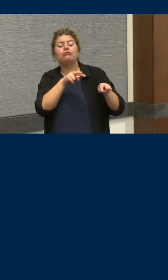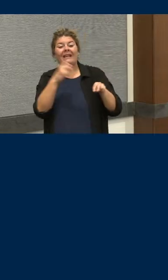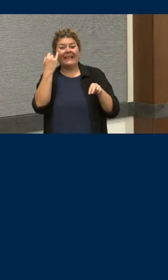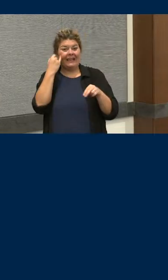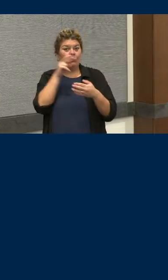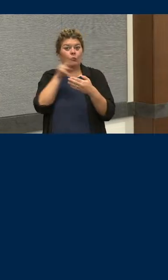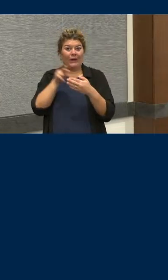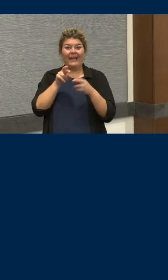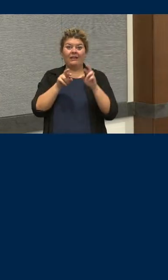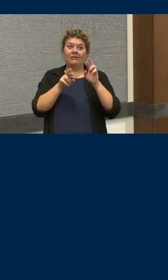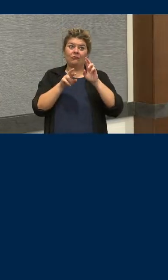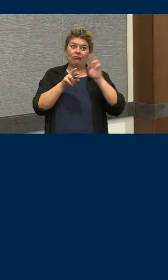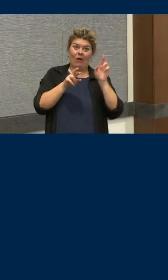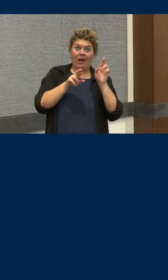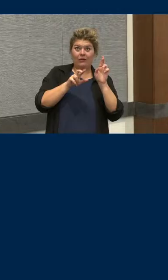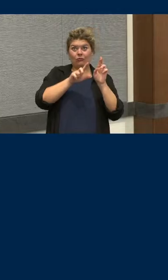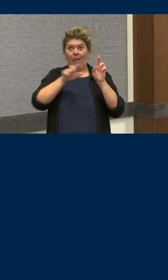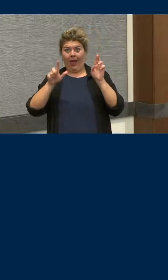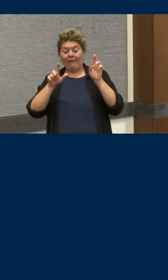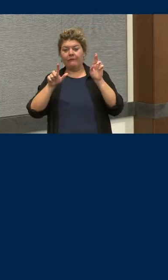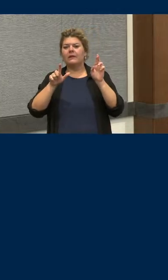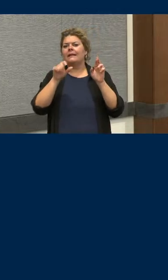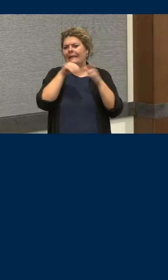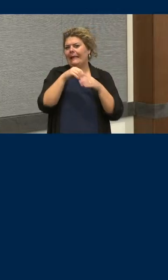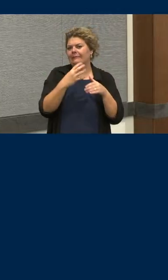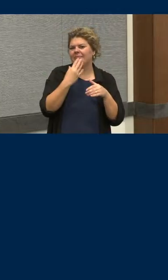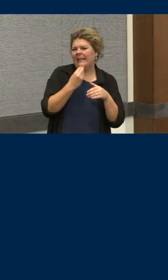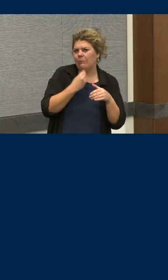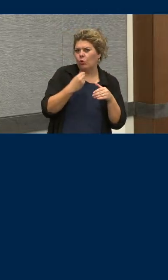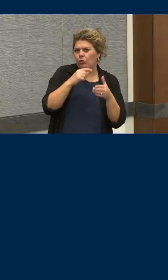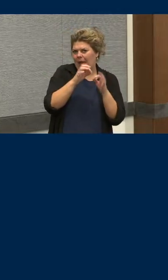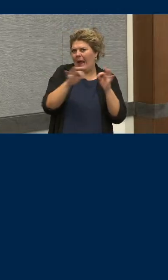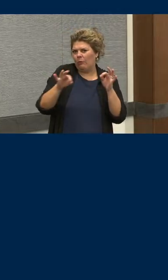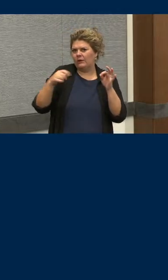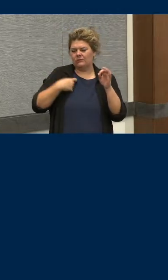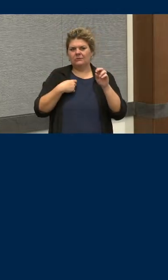Yiddish), the young boy in the